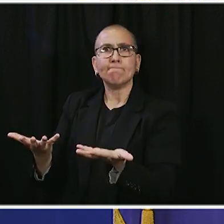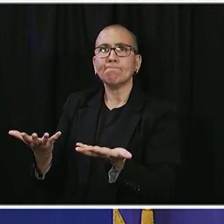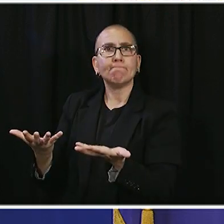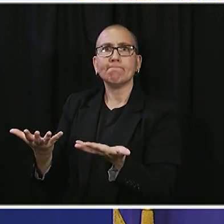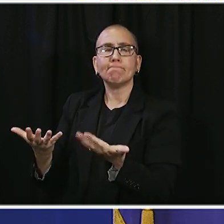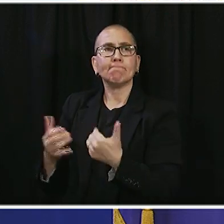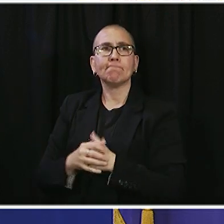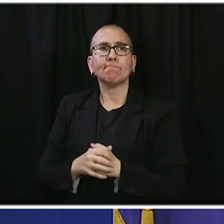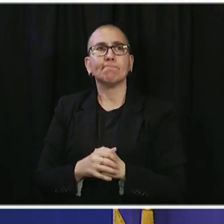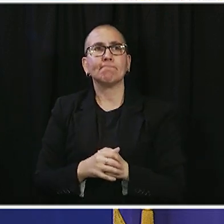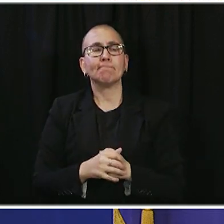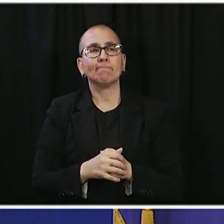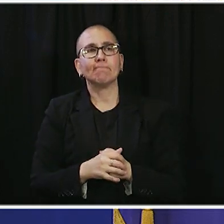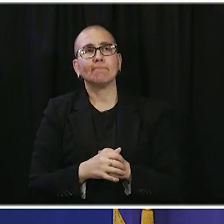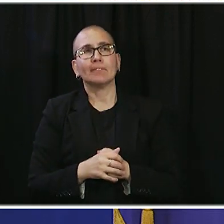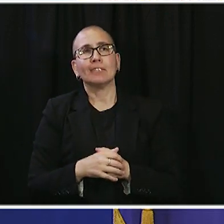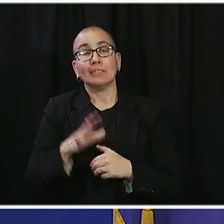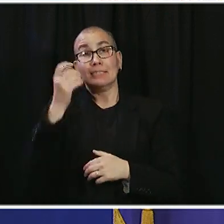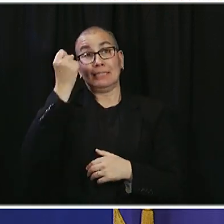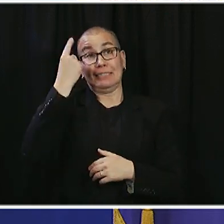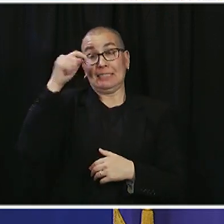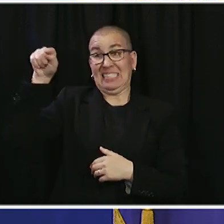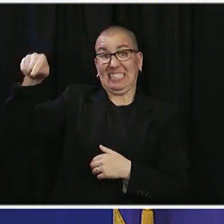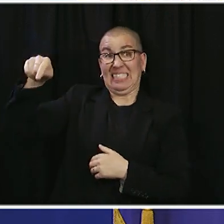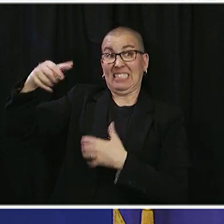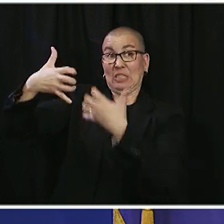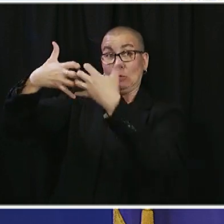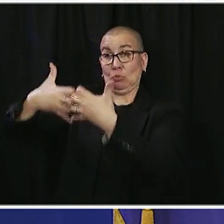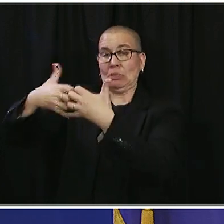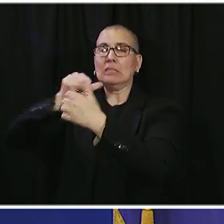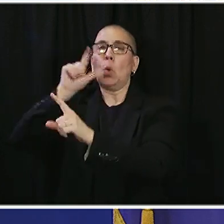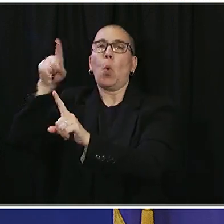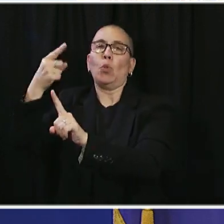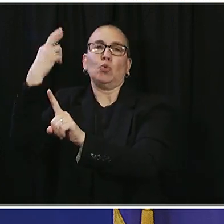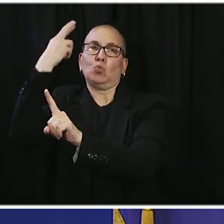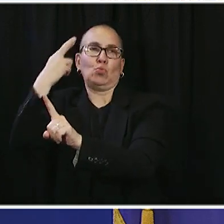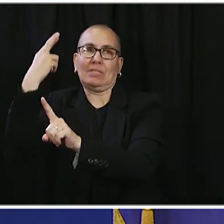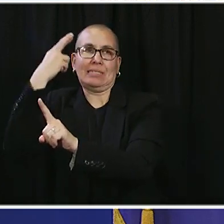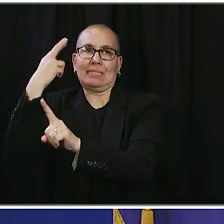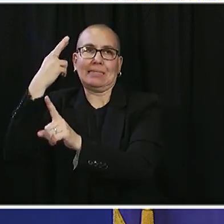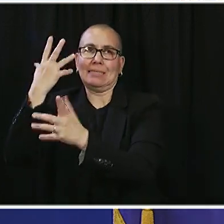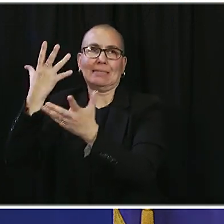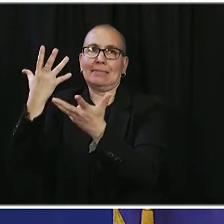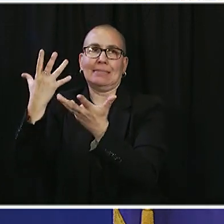BUT THAT DID HAPPEN. BUT FOR US AND I THINK IT'S CLEAR, THAT'S NOT THE ONLY REASON WE'RE NOT GETTING ALL THE